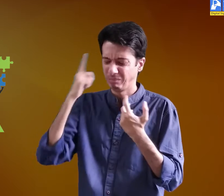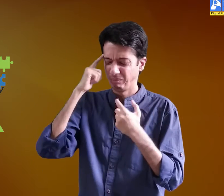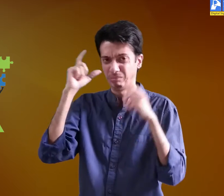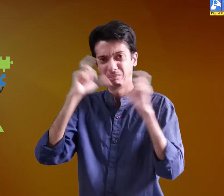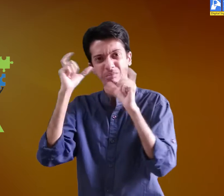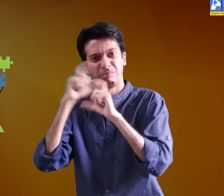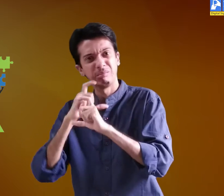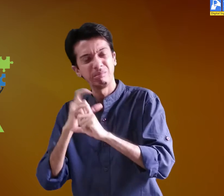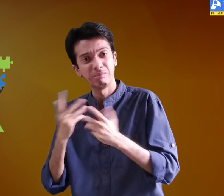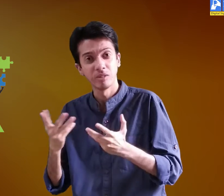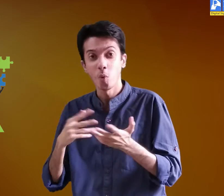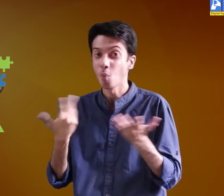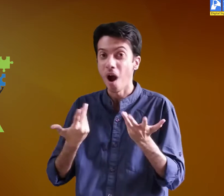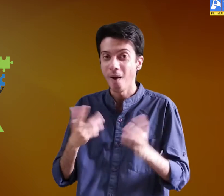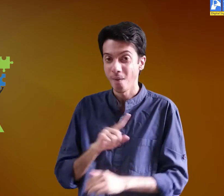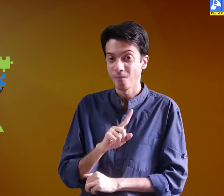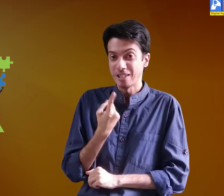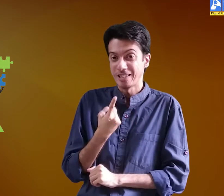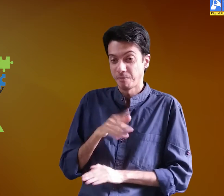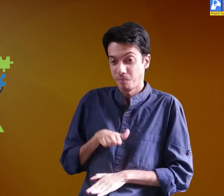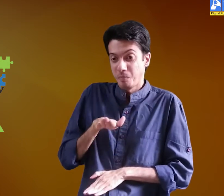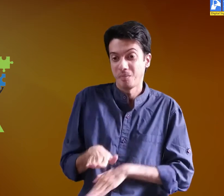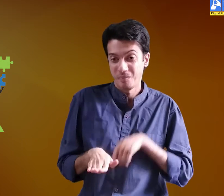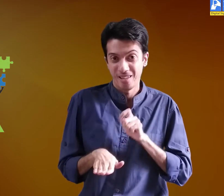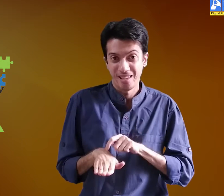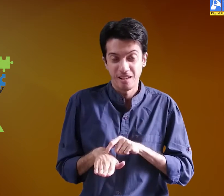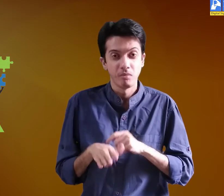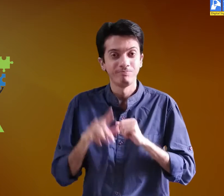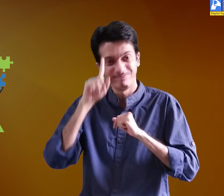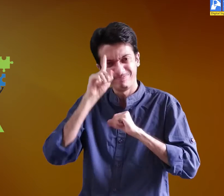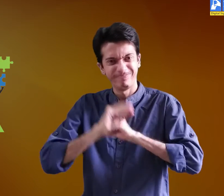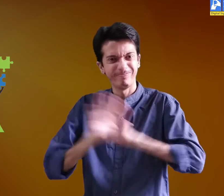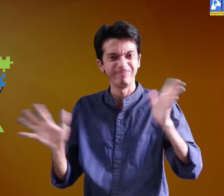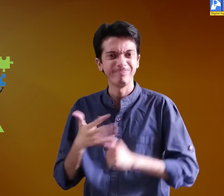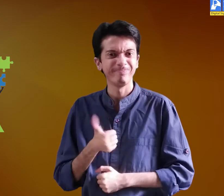him to understand the english language because he did not get proper language acquisition in